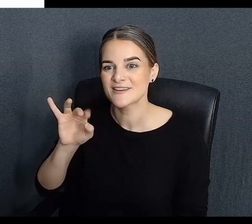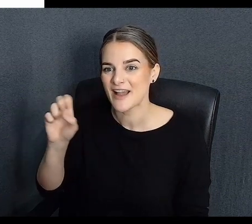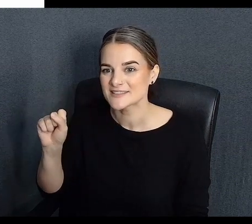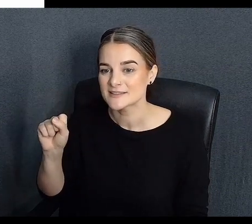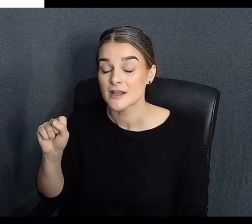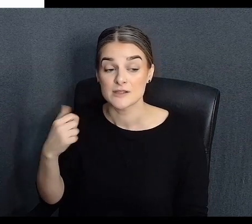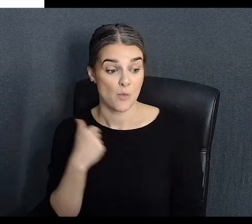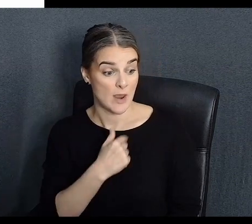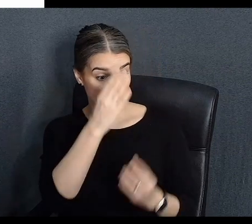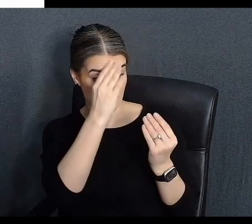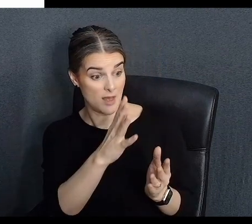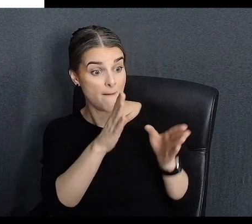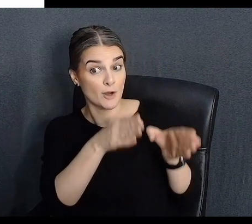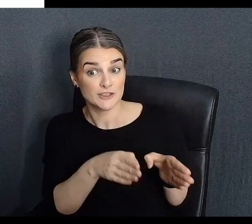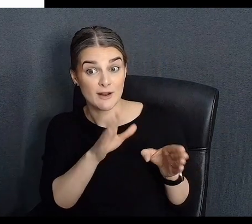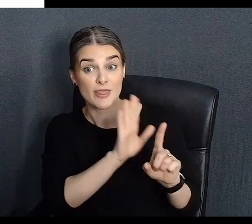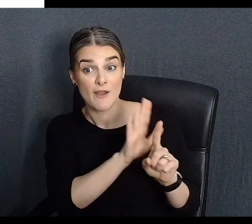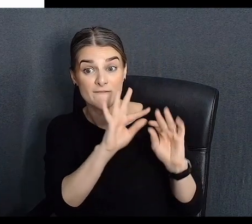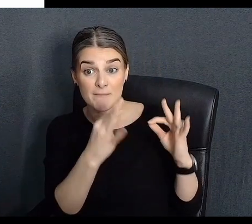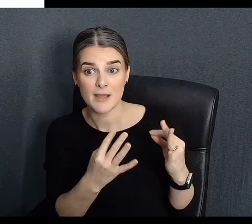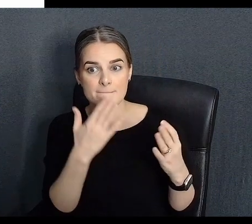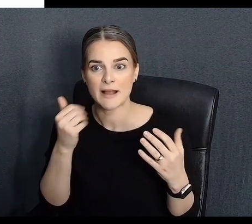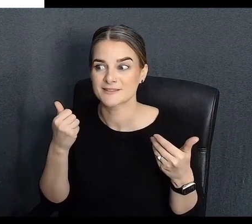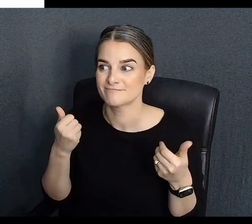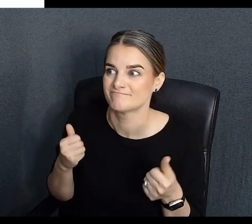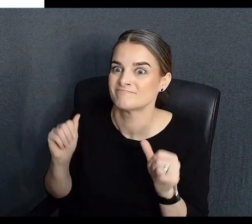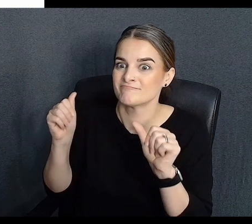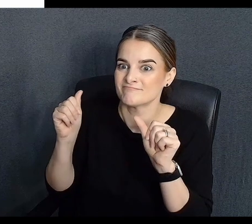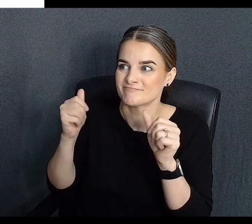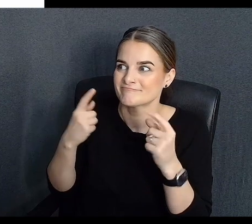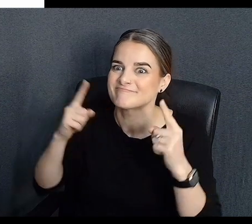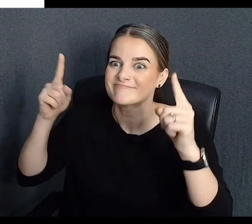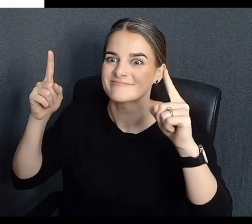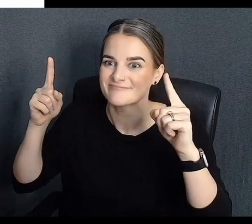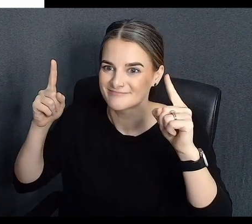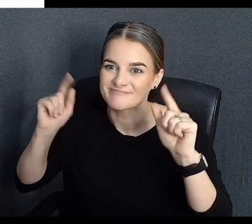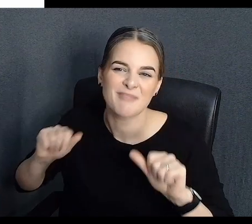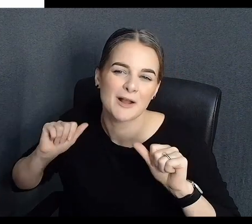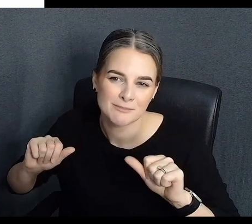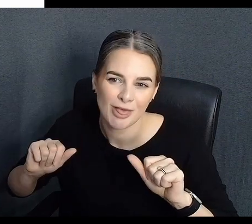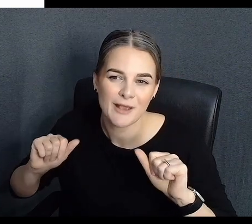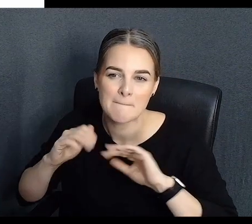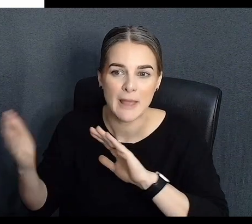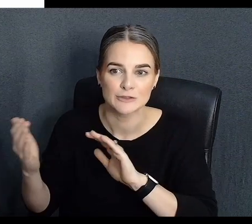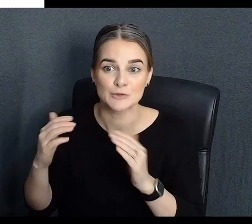the best chance at trying it out in a more successful way than maybe me doing some trial and error and guess and check.